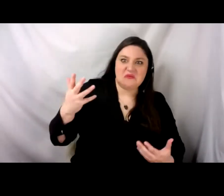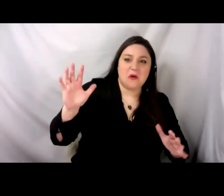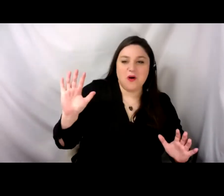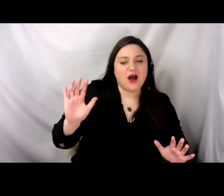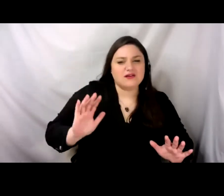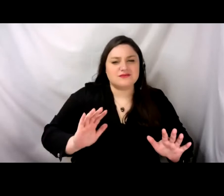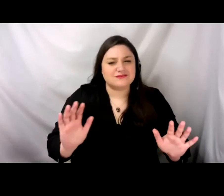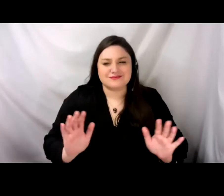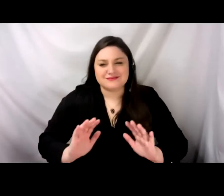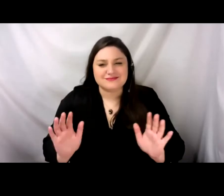community is one of the communities with lowest rates of